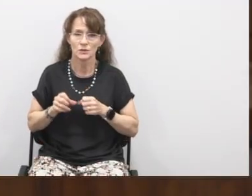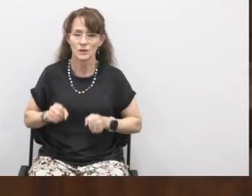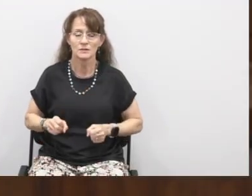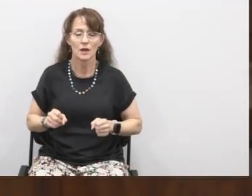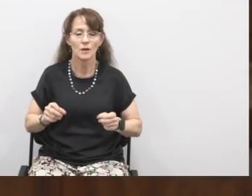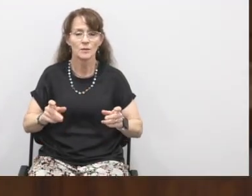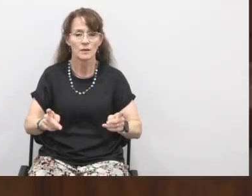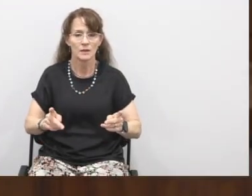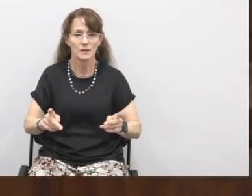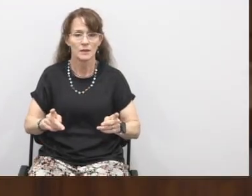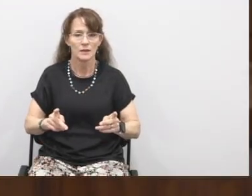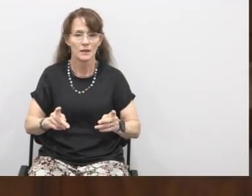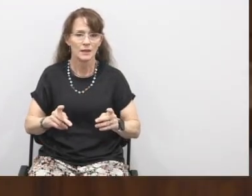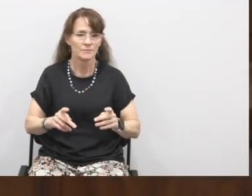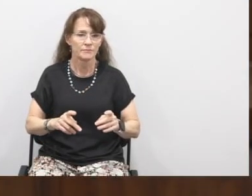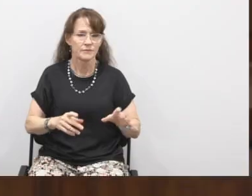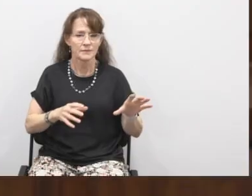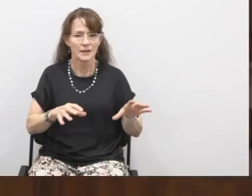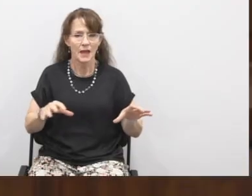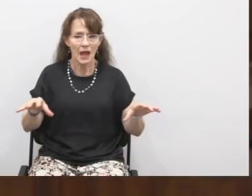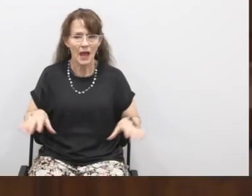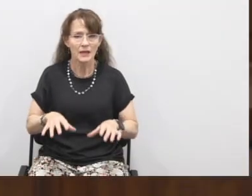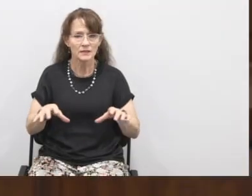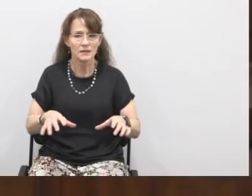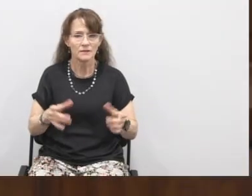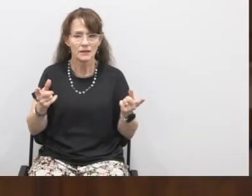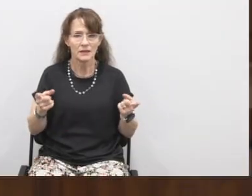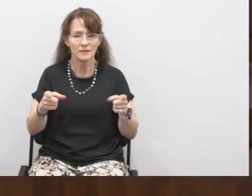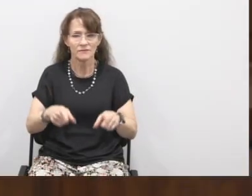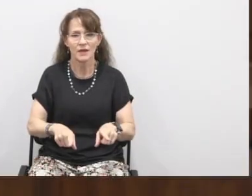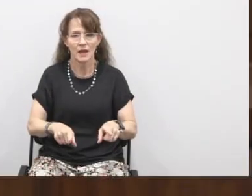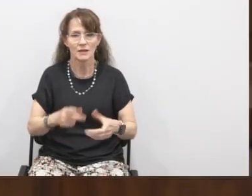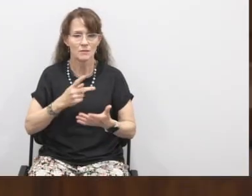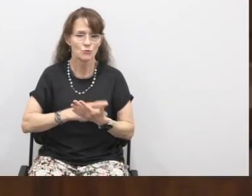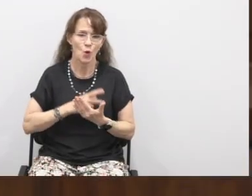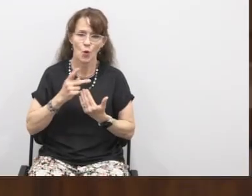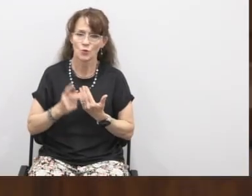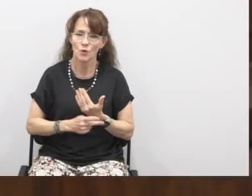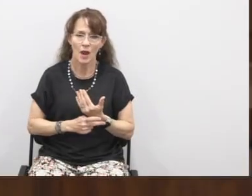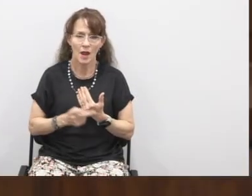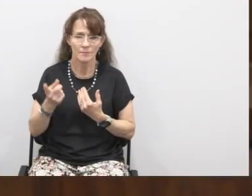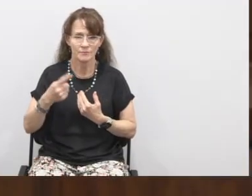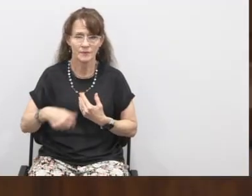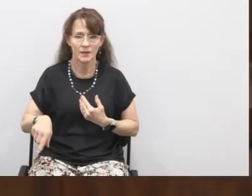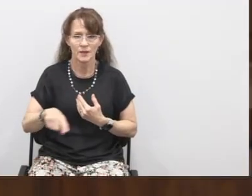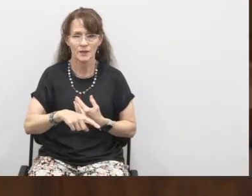whether it's an activity, an event, a program that you all are having impact.